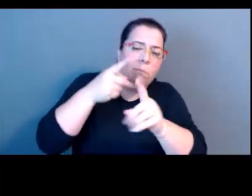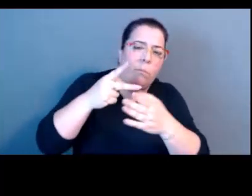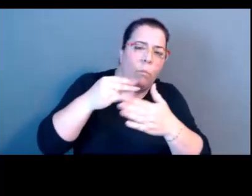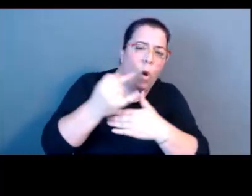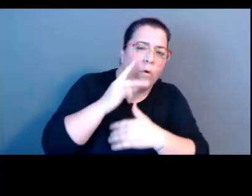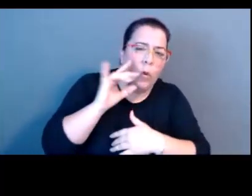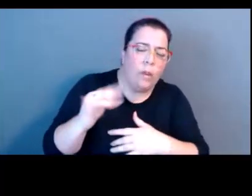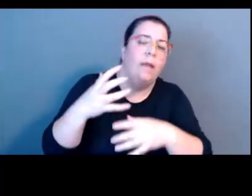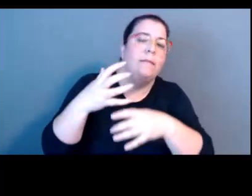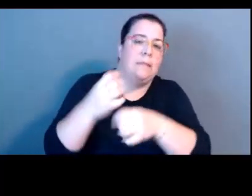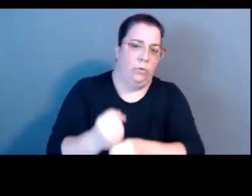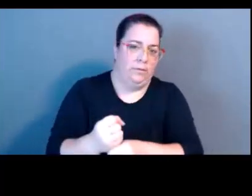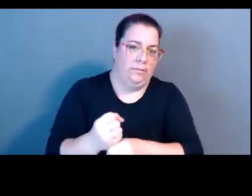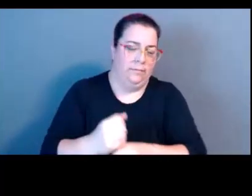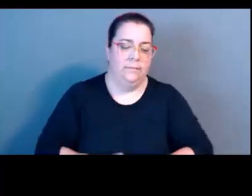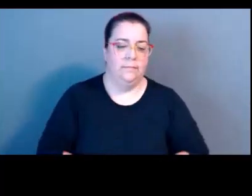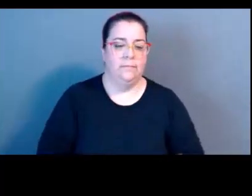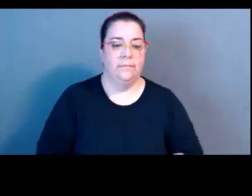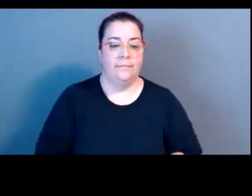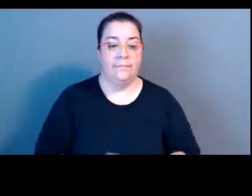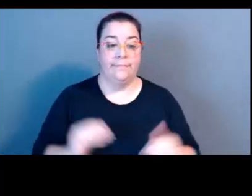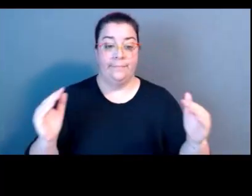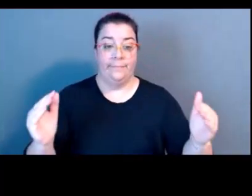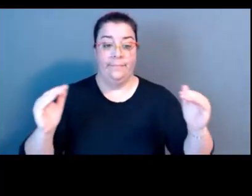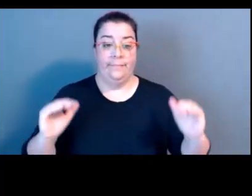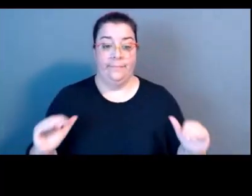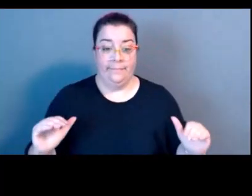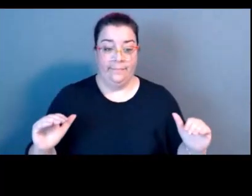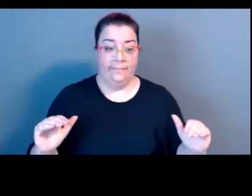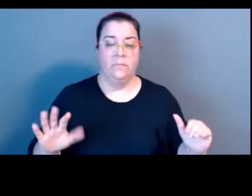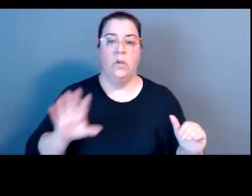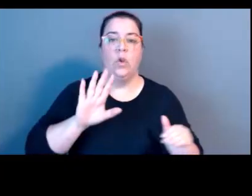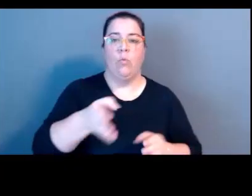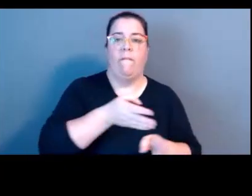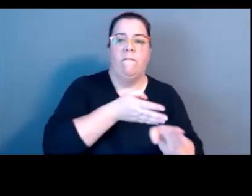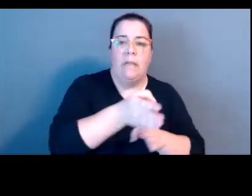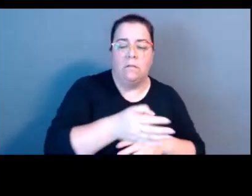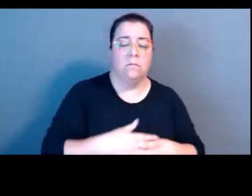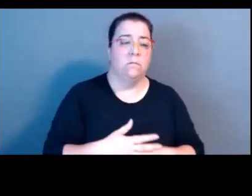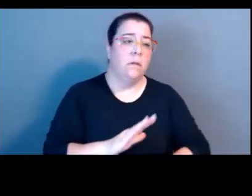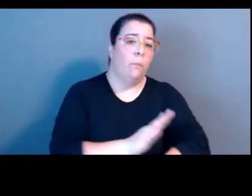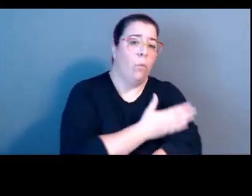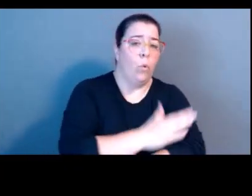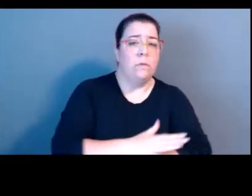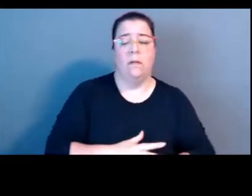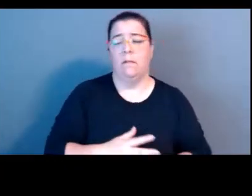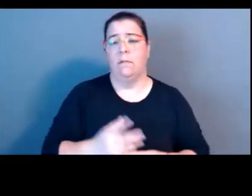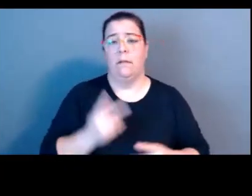You will also need to select your field of practice, so music, visual arts, etc.